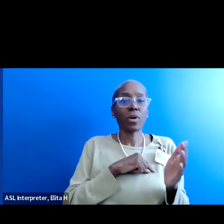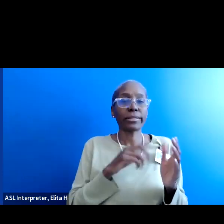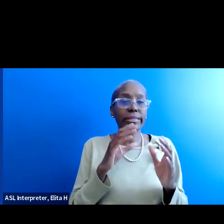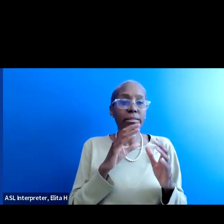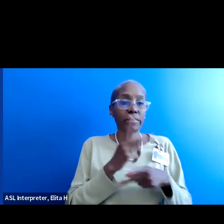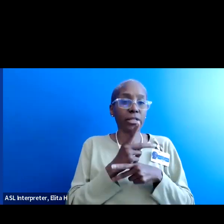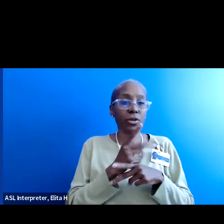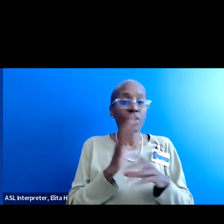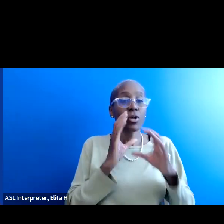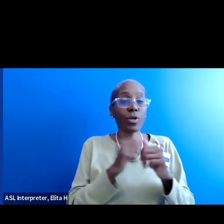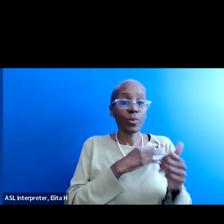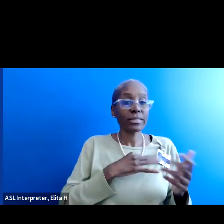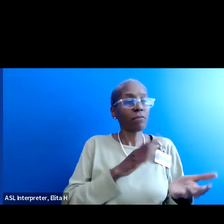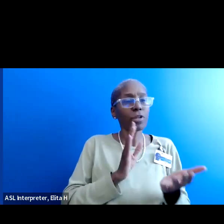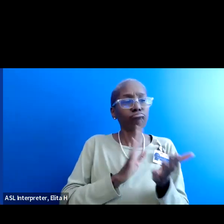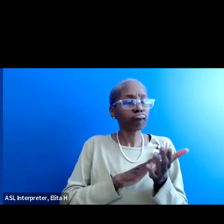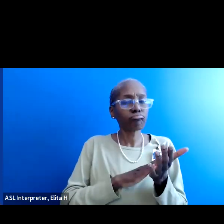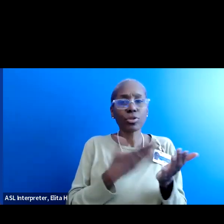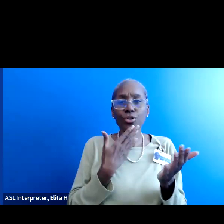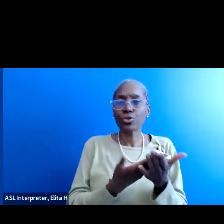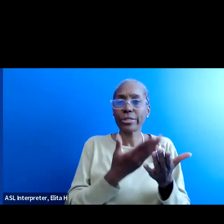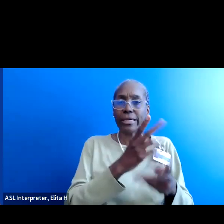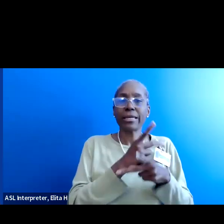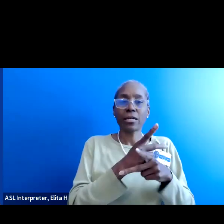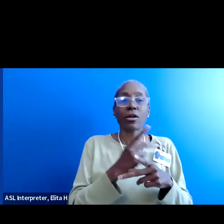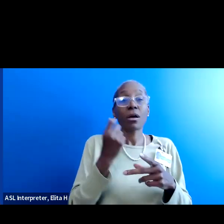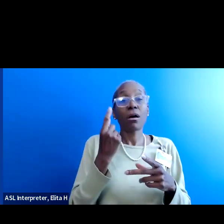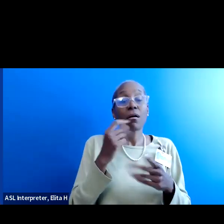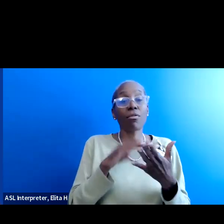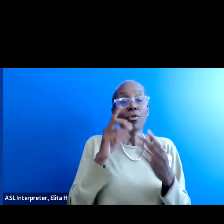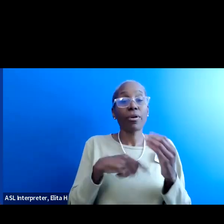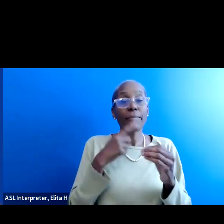Compliment good care, and also learn about the Ombudsman Program and get to know them.